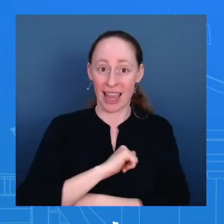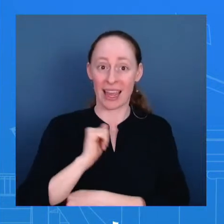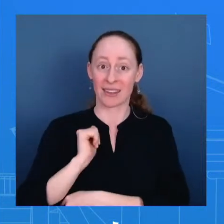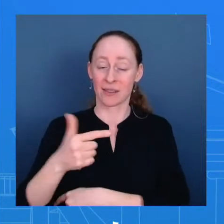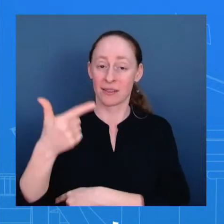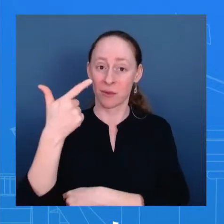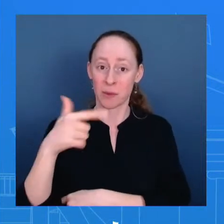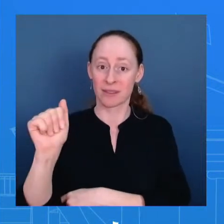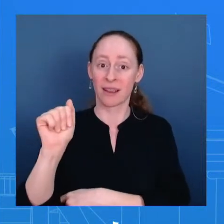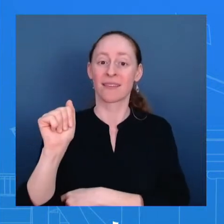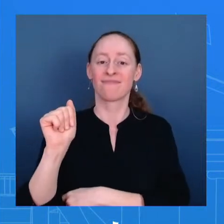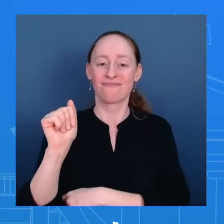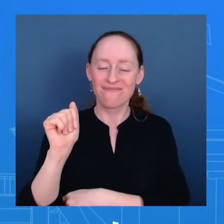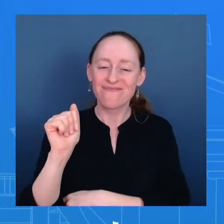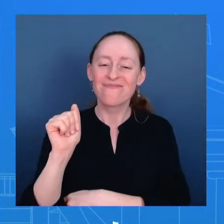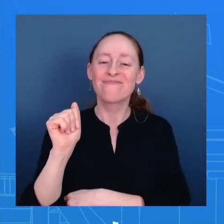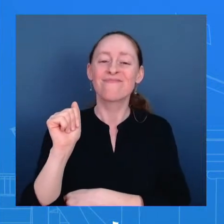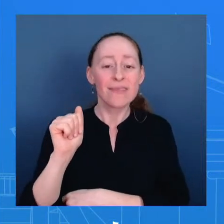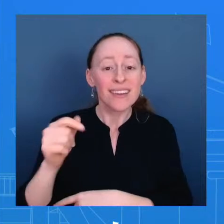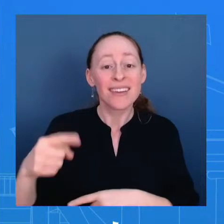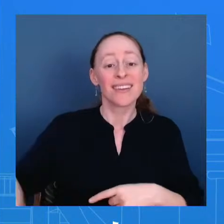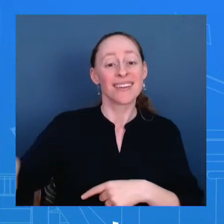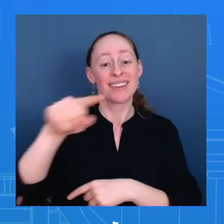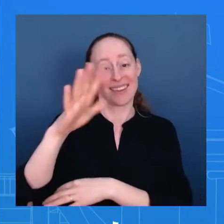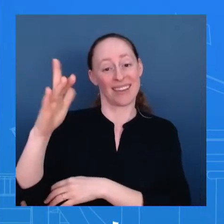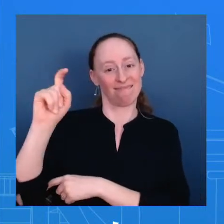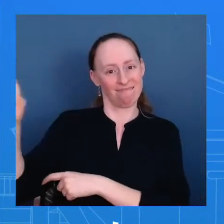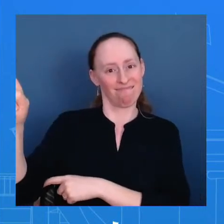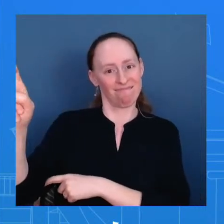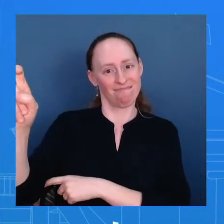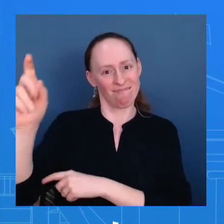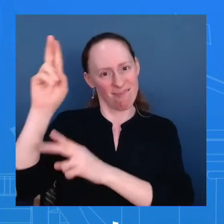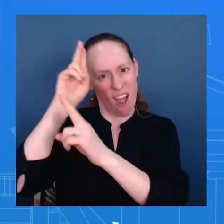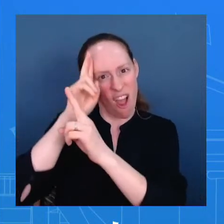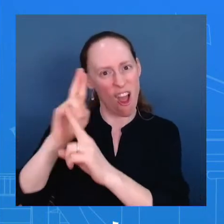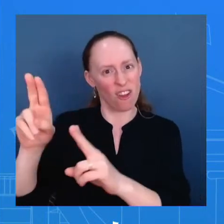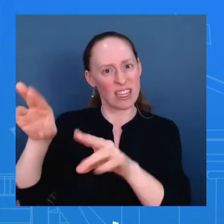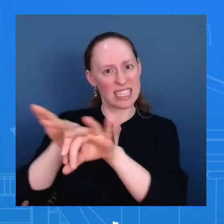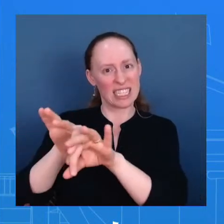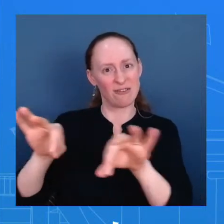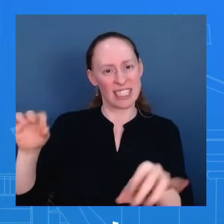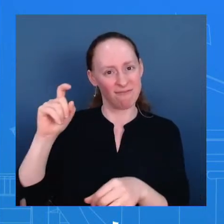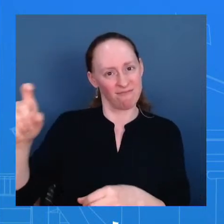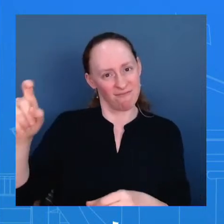President Biden and Vice President Harris -- who also, as we all know, serves as the very first HBCU graduate,